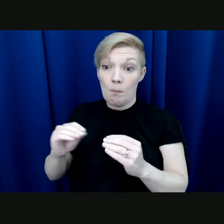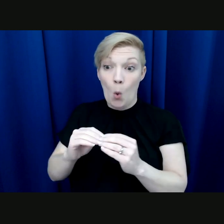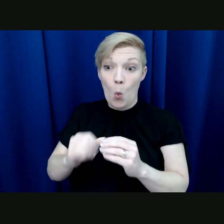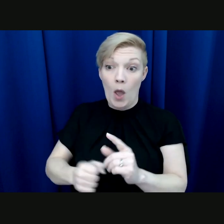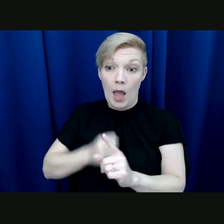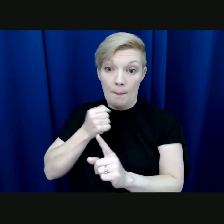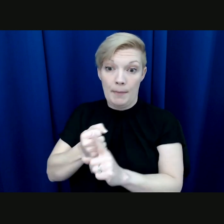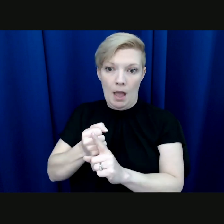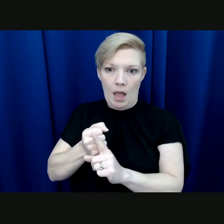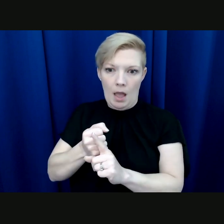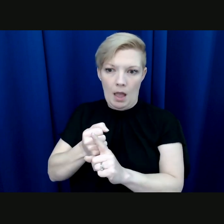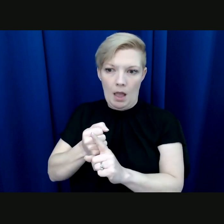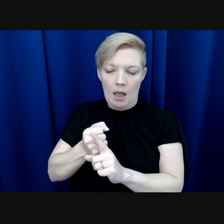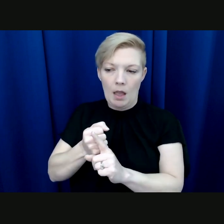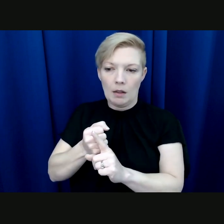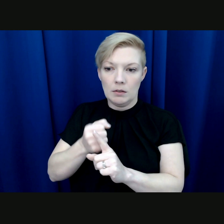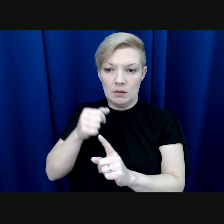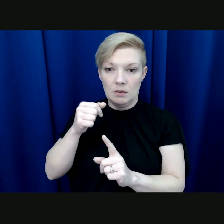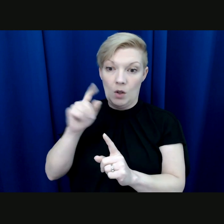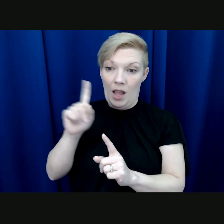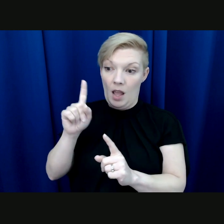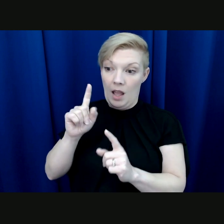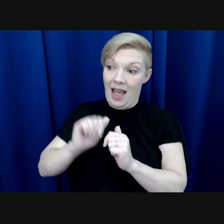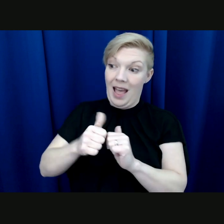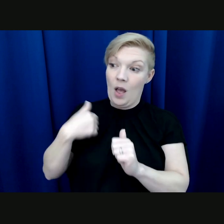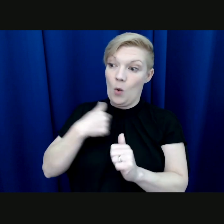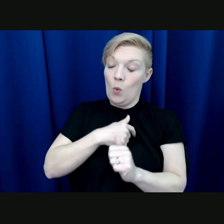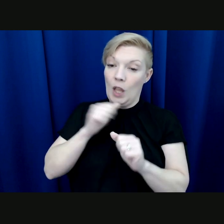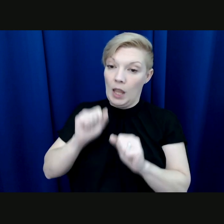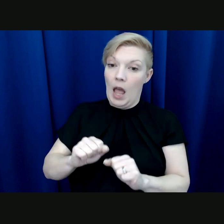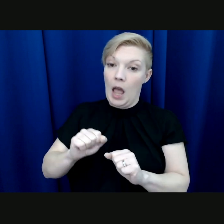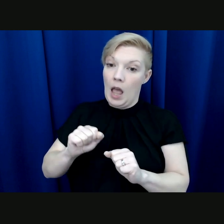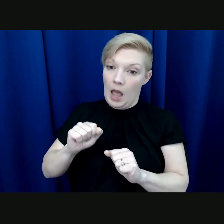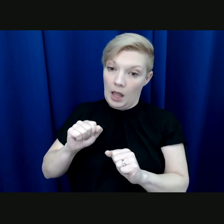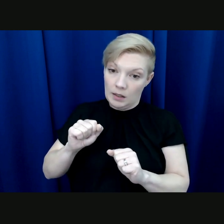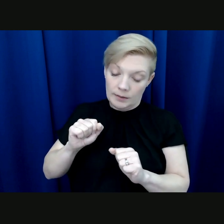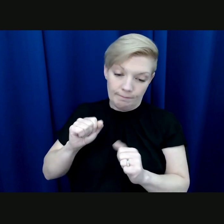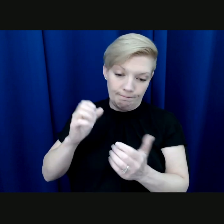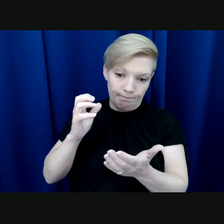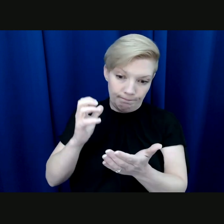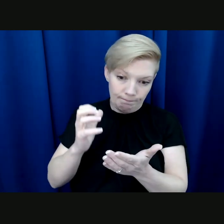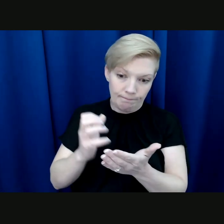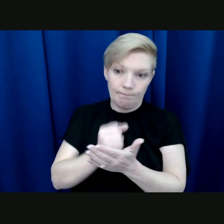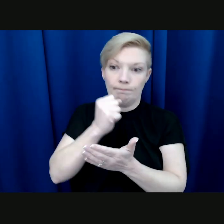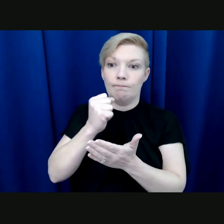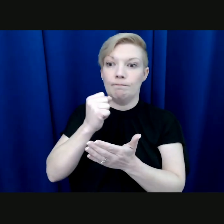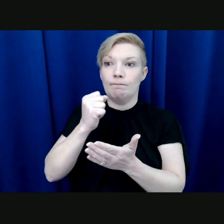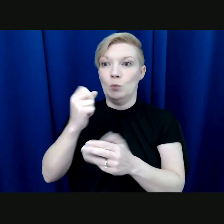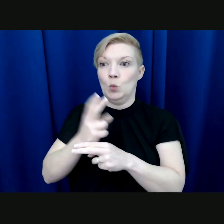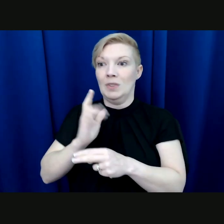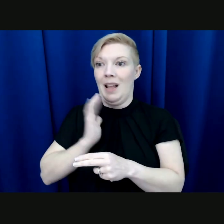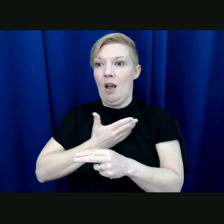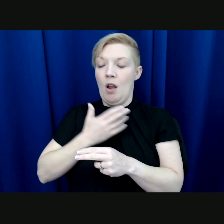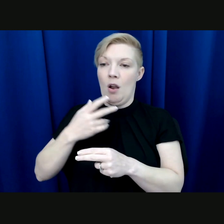that could really take advantage of our platform, you know. Mr. Roker: And not knowing exactly how it all works.